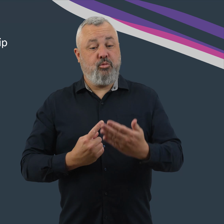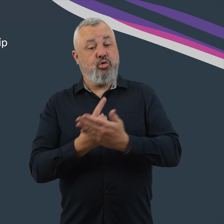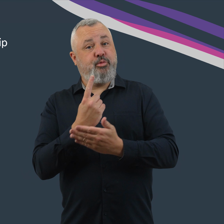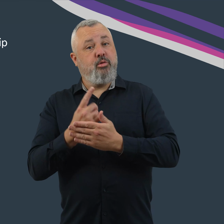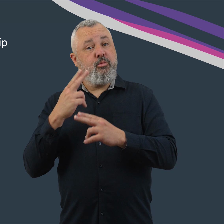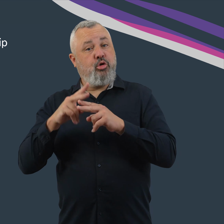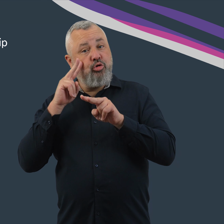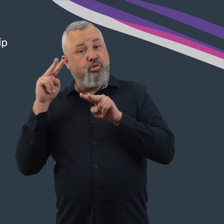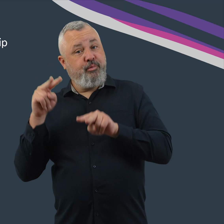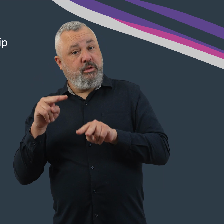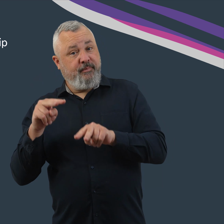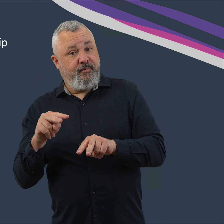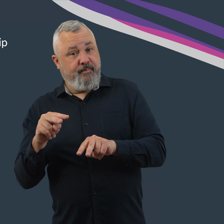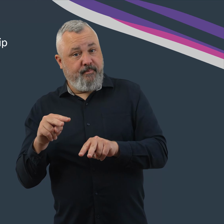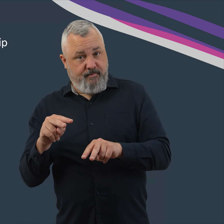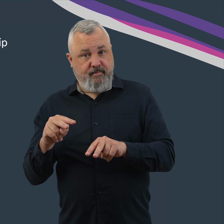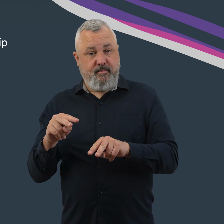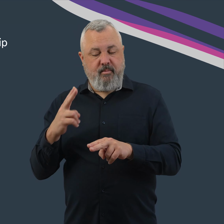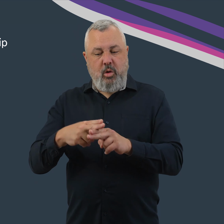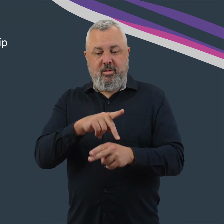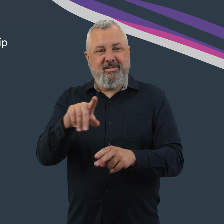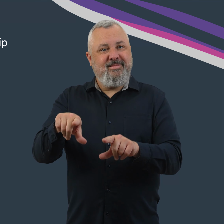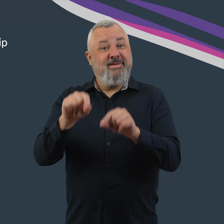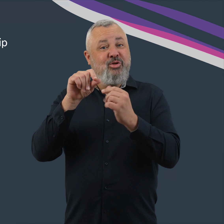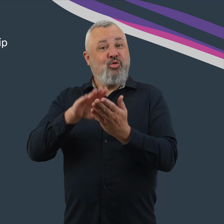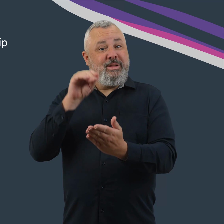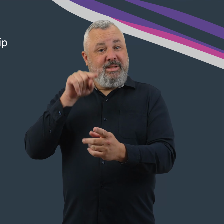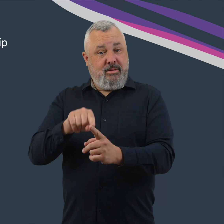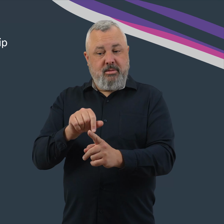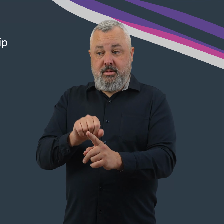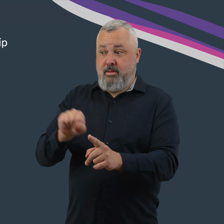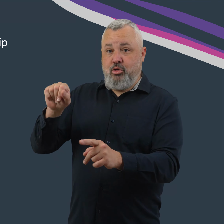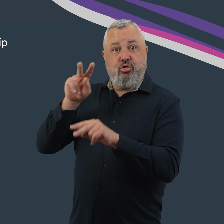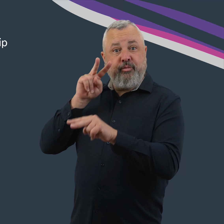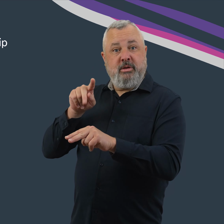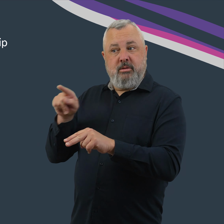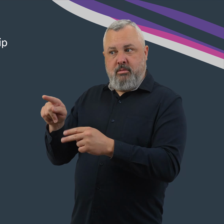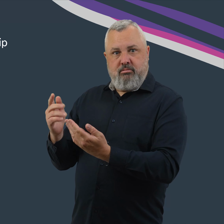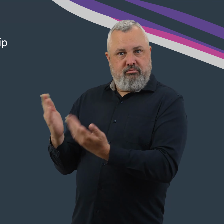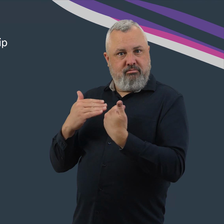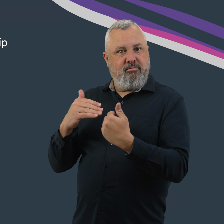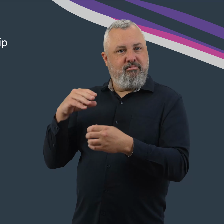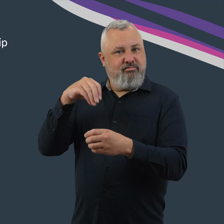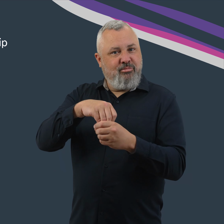Opportunities for supervisors Supervisors of students selected into the program will be invited to participate in